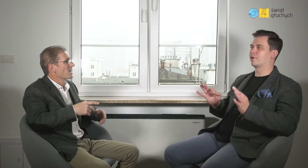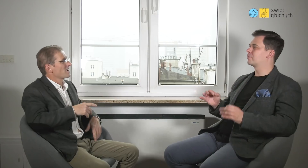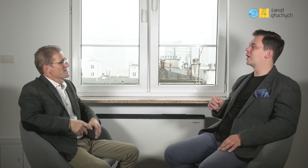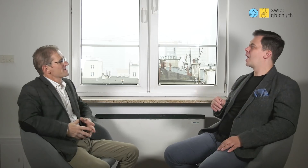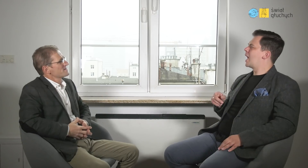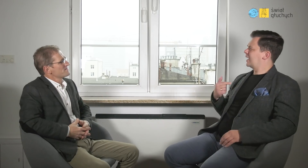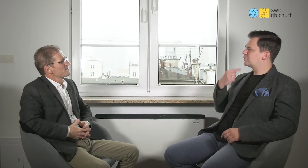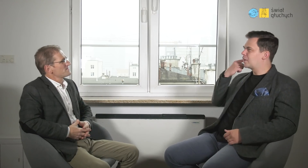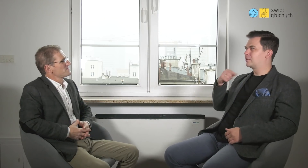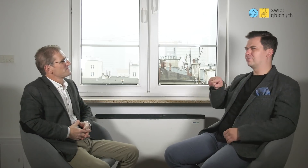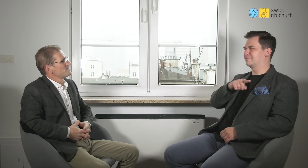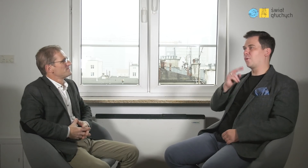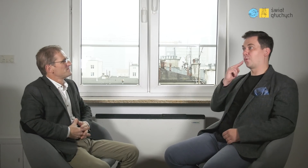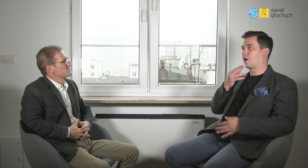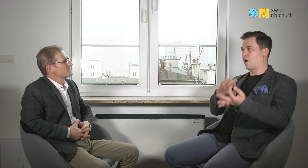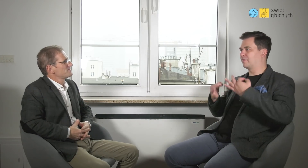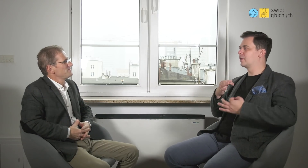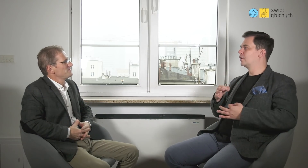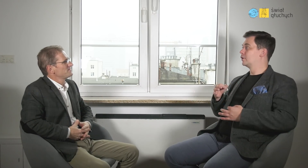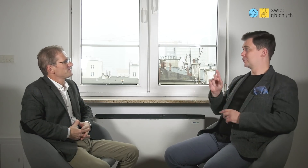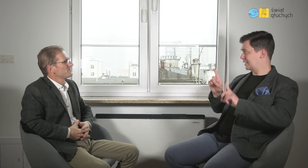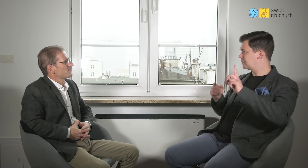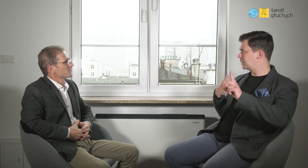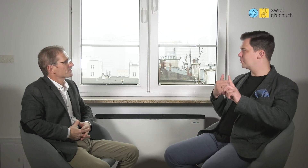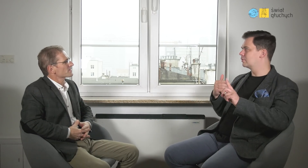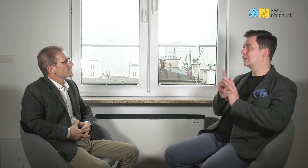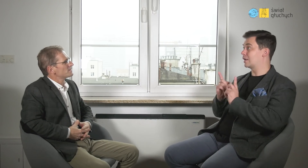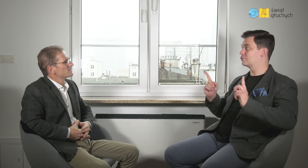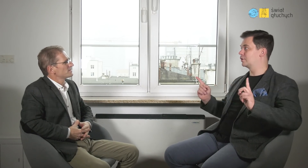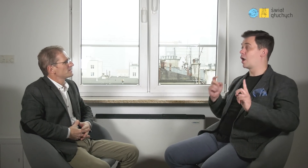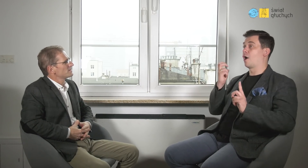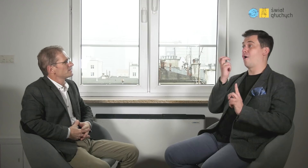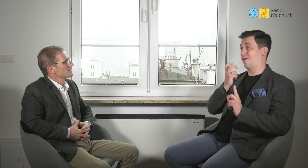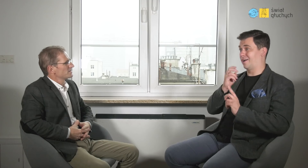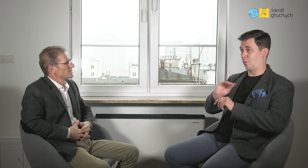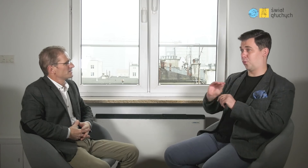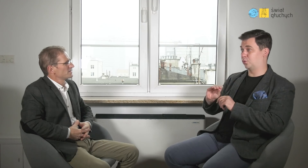It's a shame, it's terrible. Deaf people told me that there were situations where teachers spoke to you,